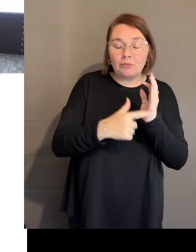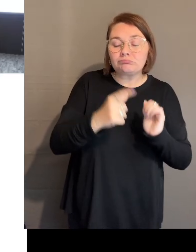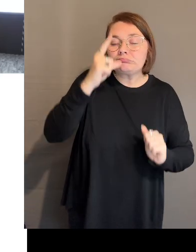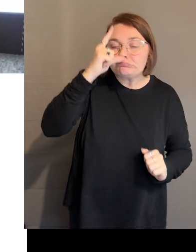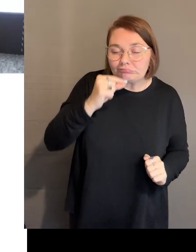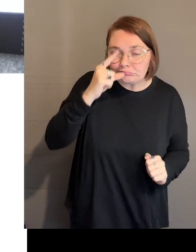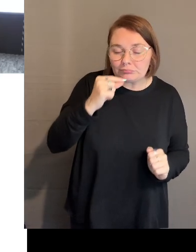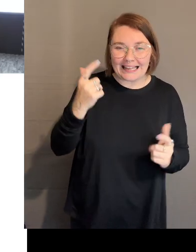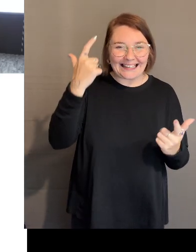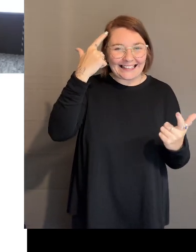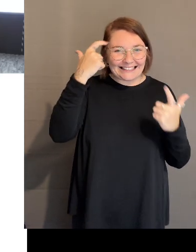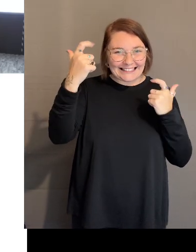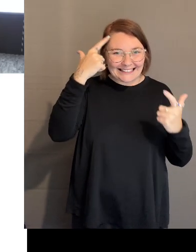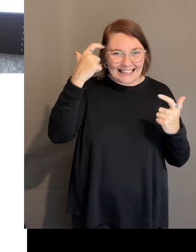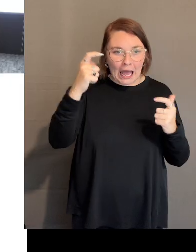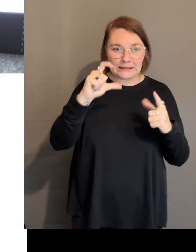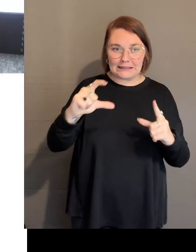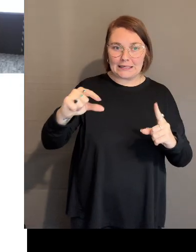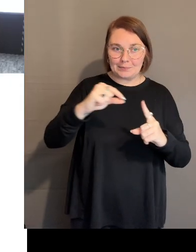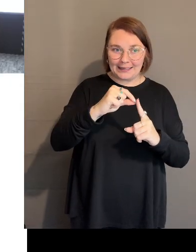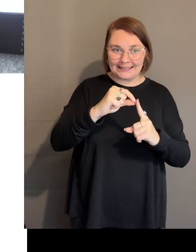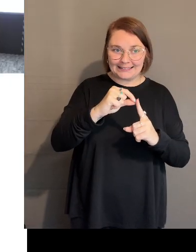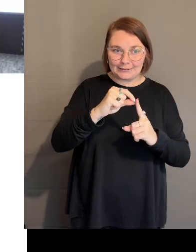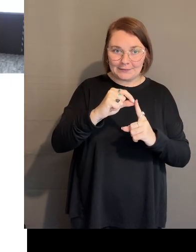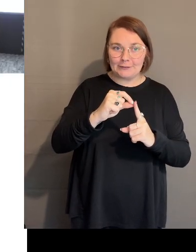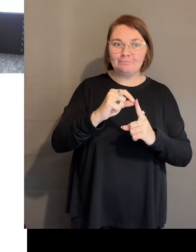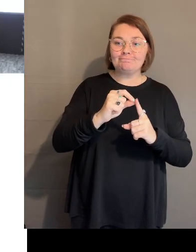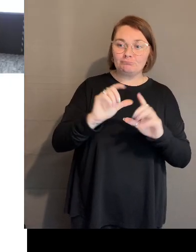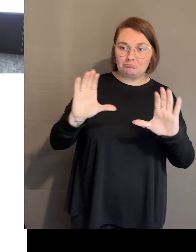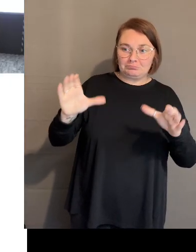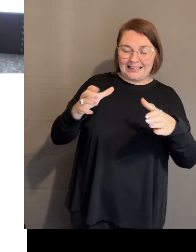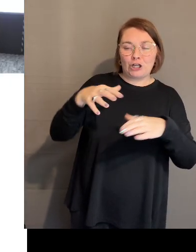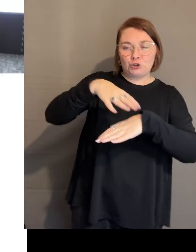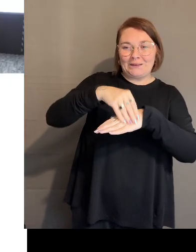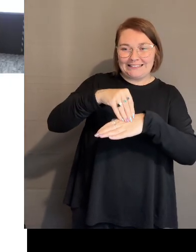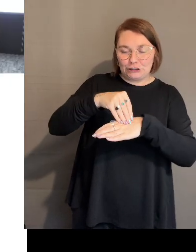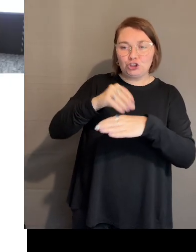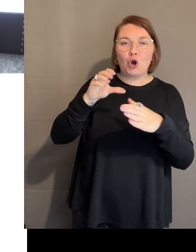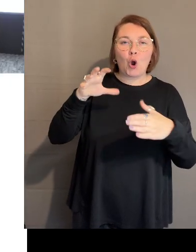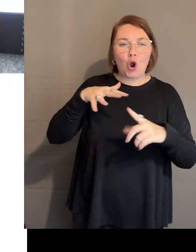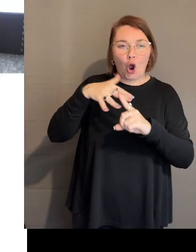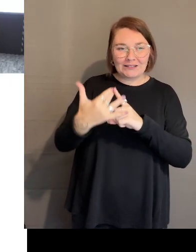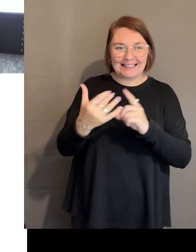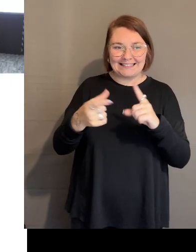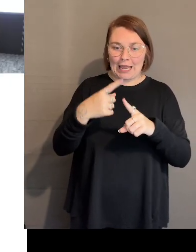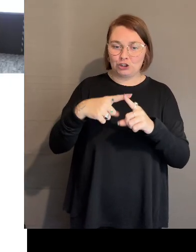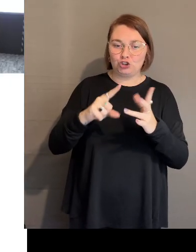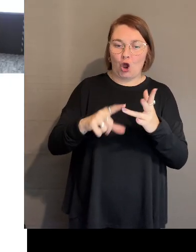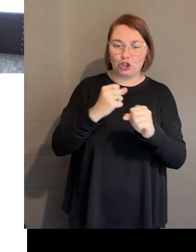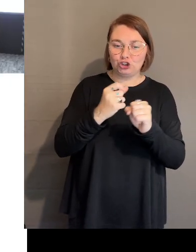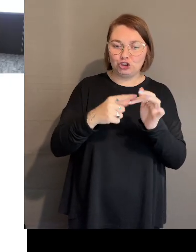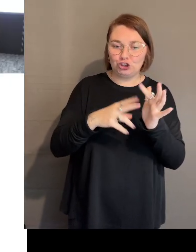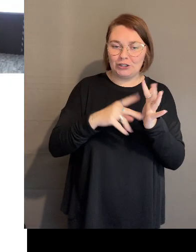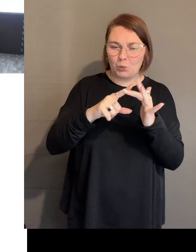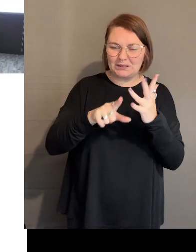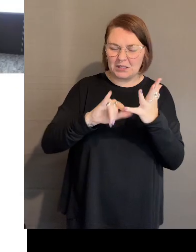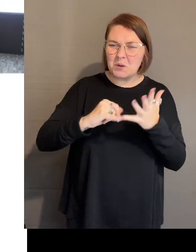we can potentially consider the CP to be exogenous in the Swedish context, and why is that important? Well.